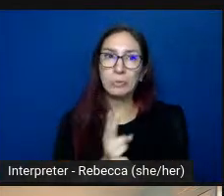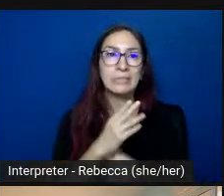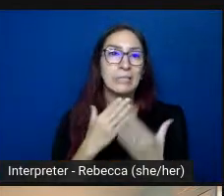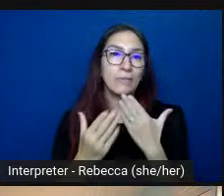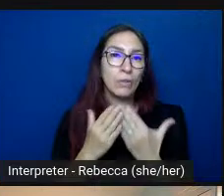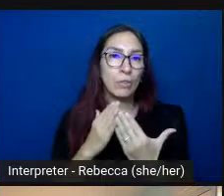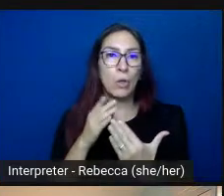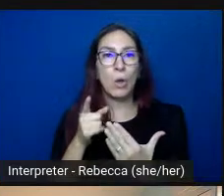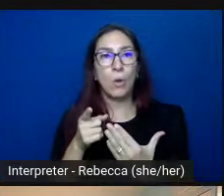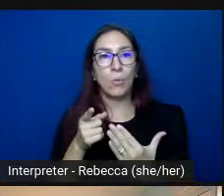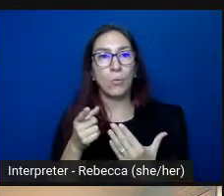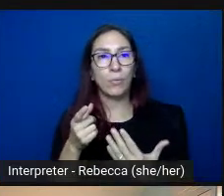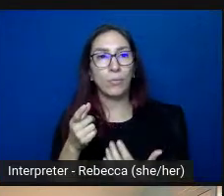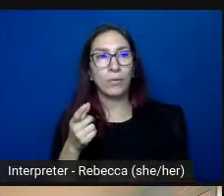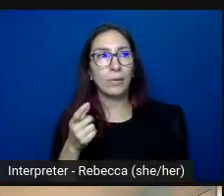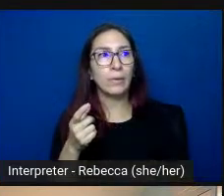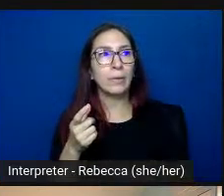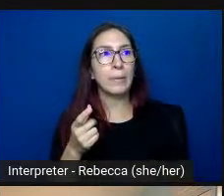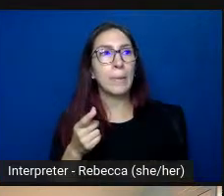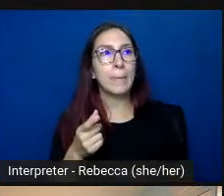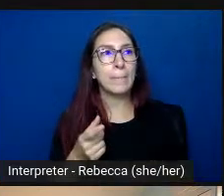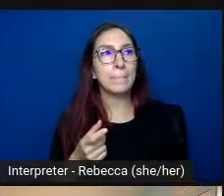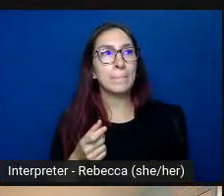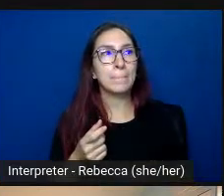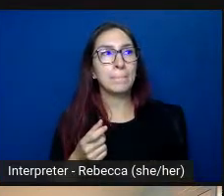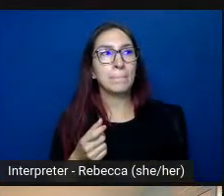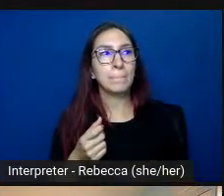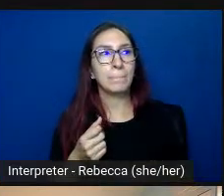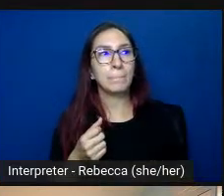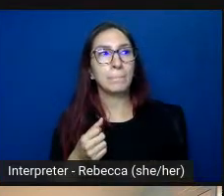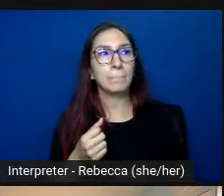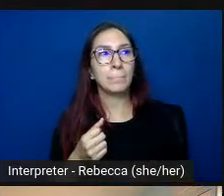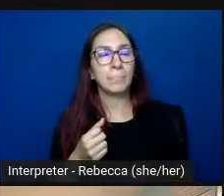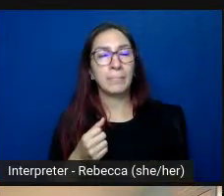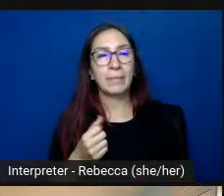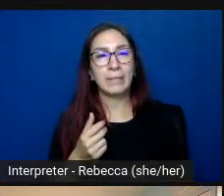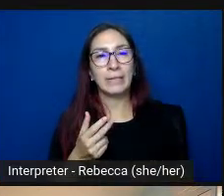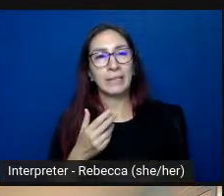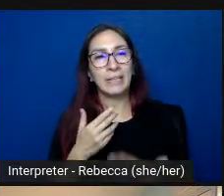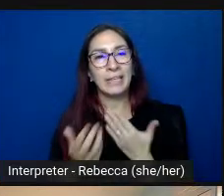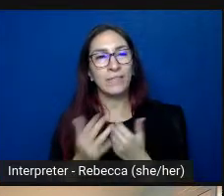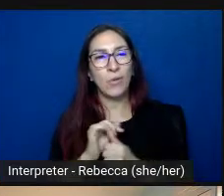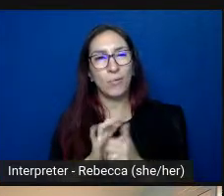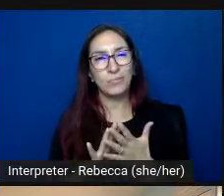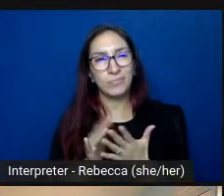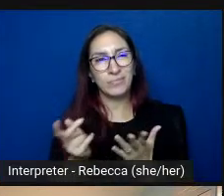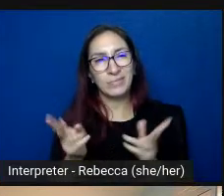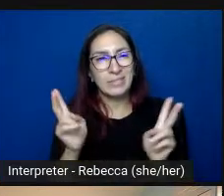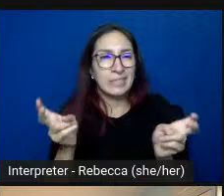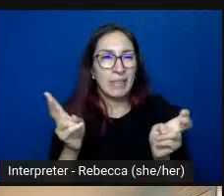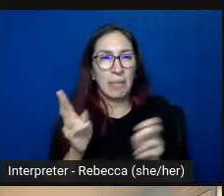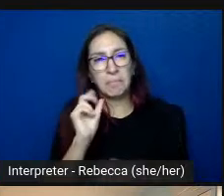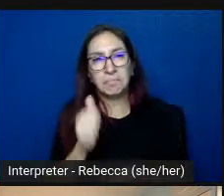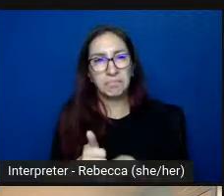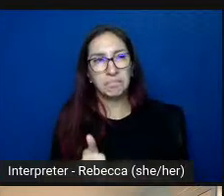interestingly done in that sense of people could use it even though.